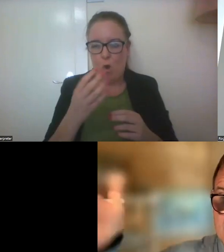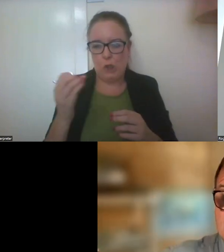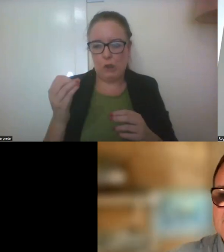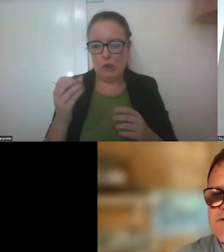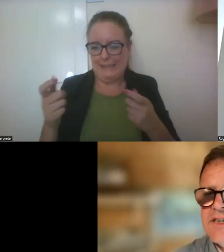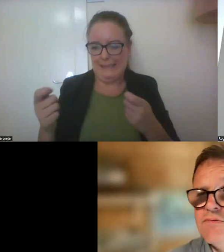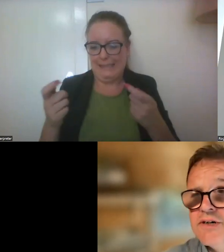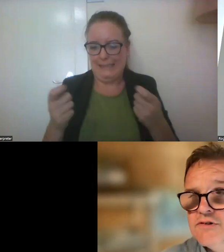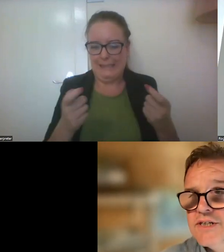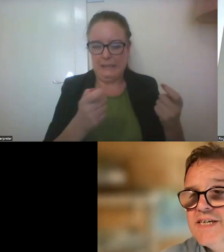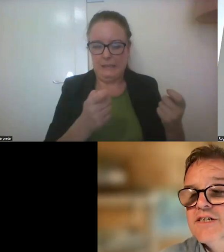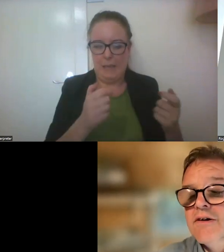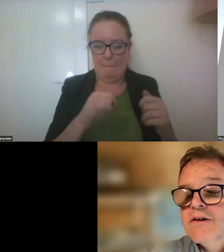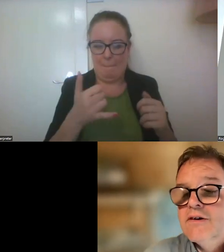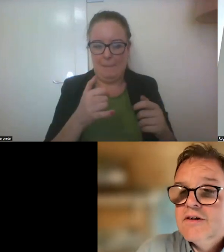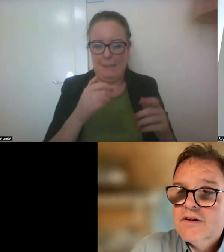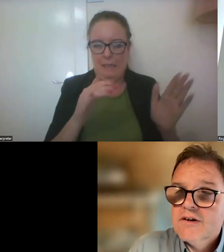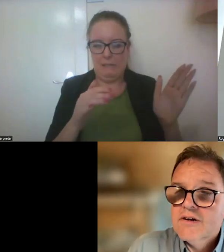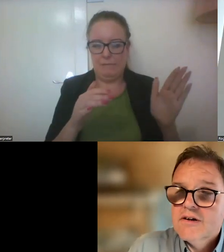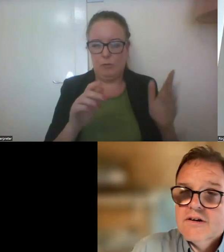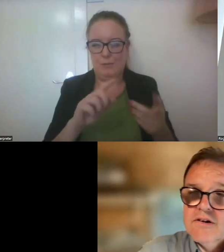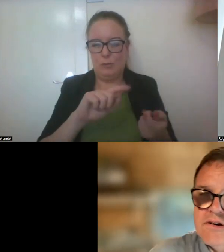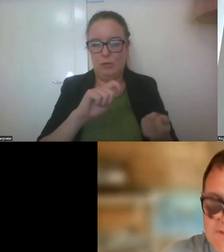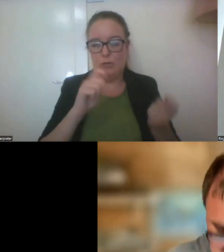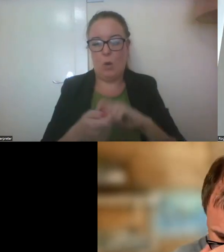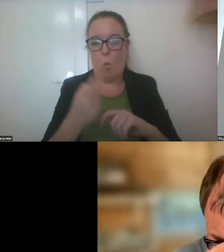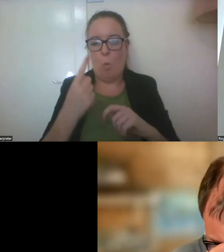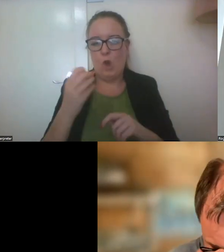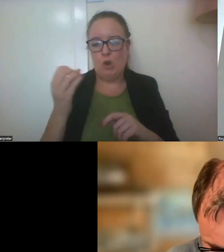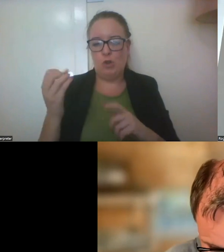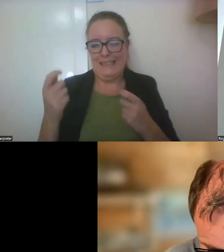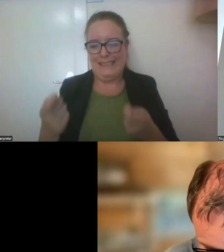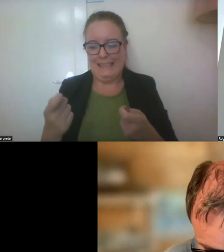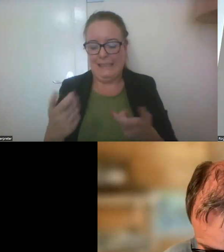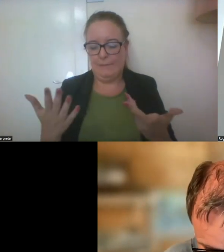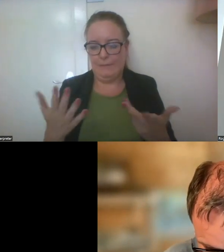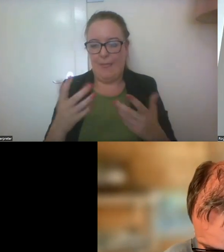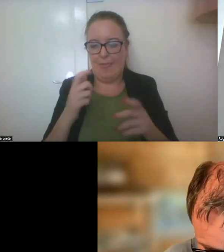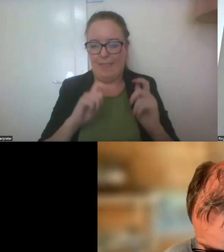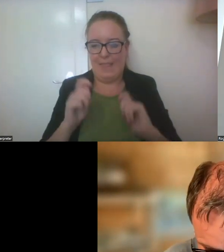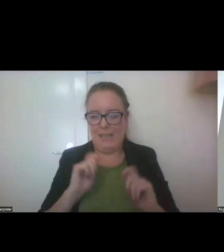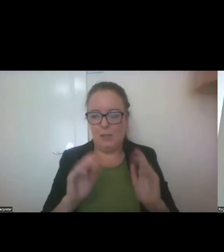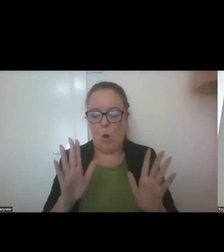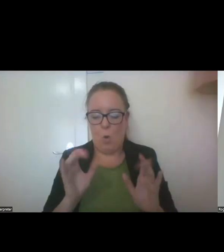maybe down to the 100 seater? OK, well, you can sort of divide this up into,